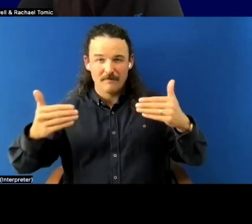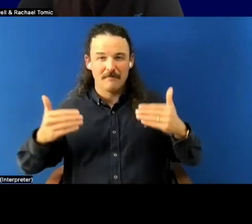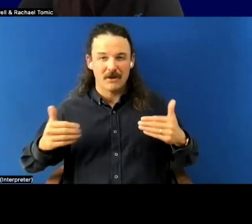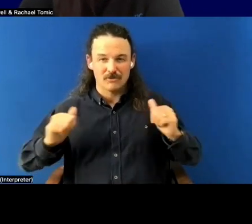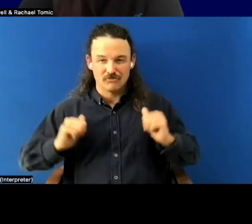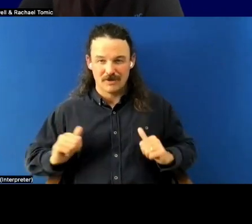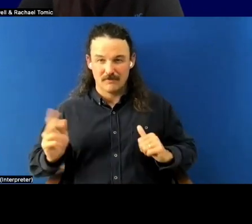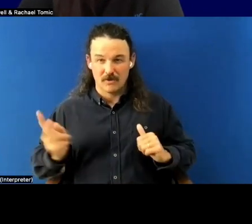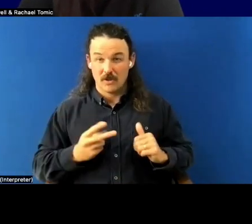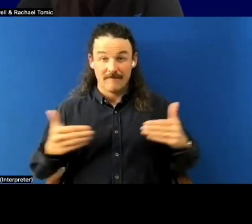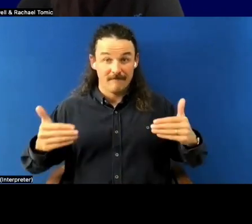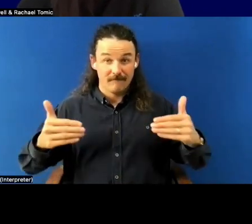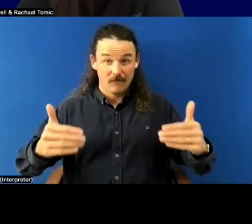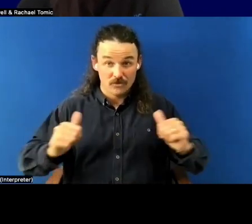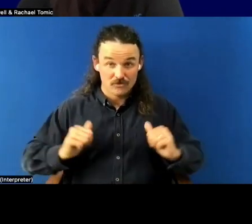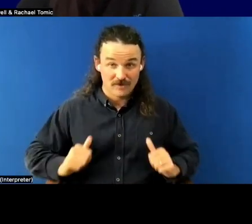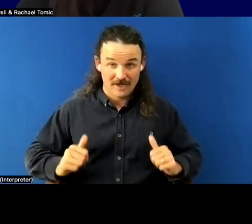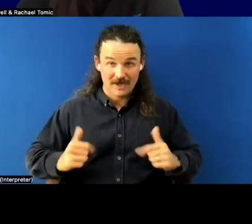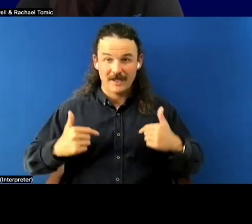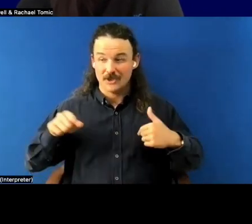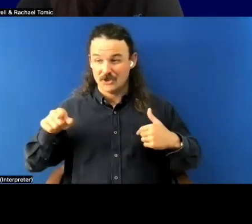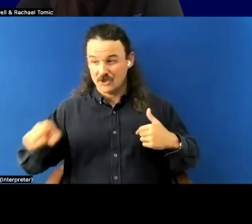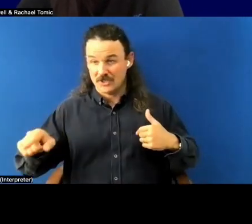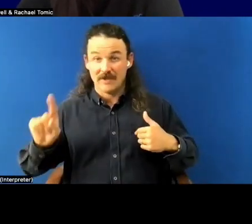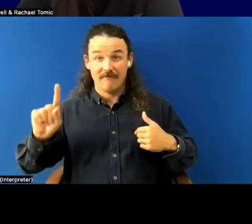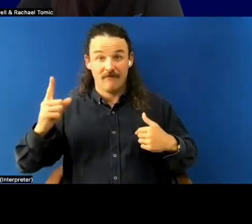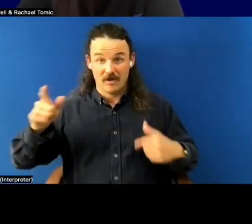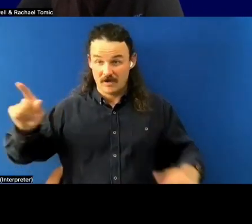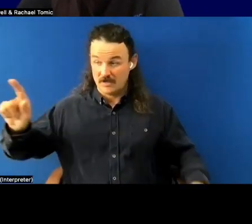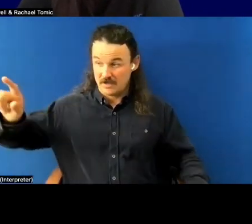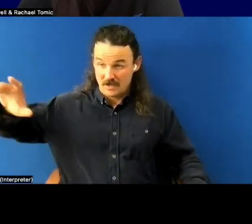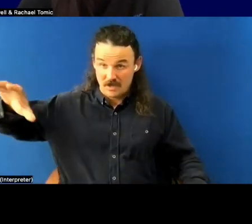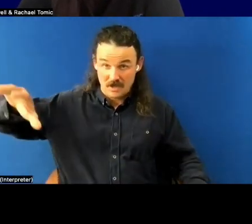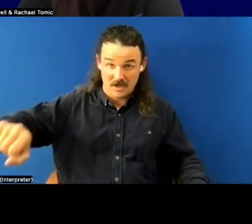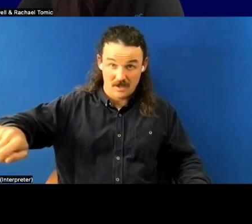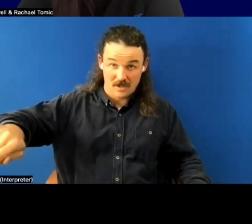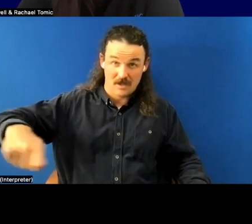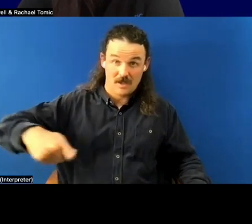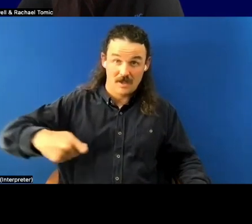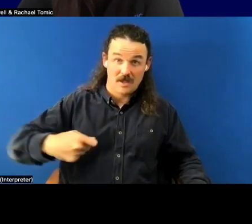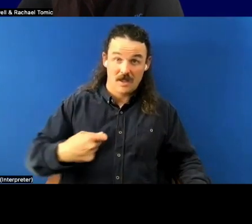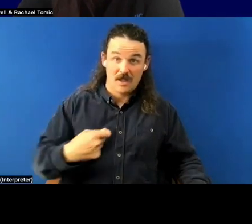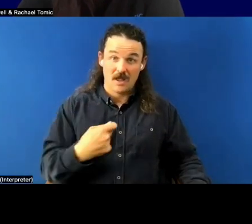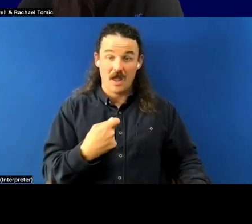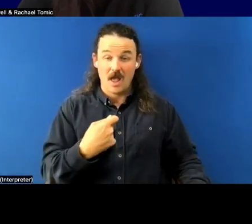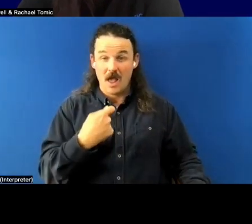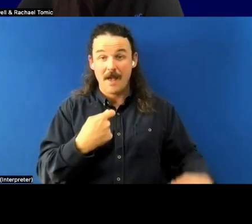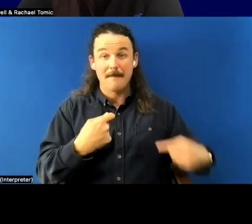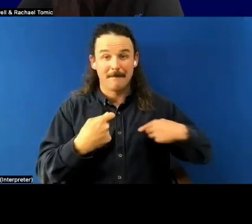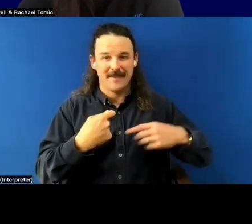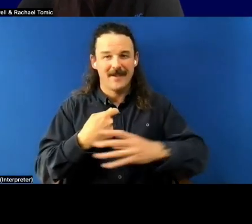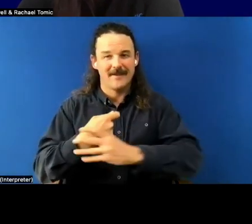the task and I finish it off for her, and backward training is I do the first part and she does the